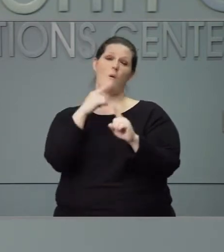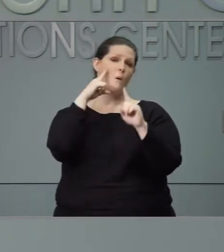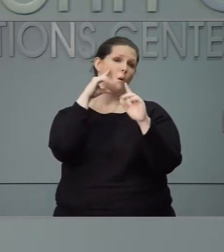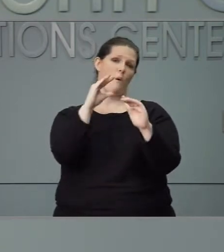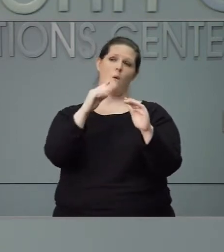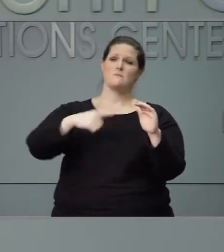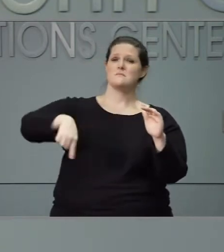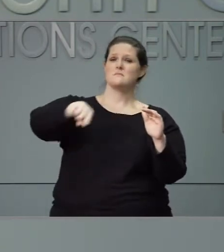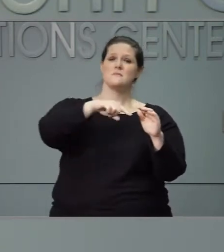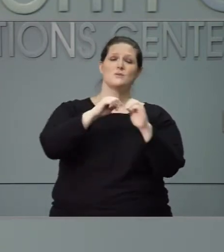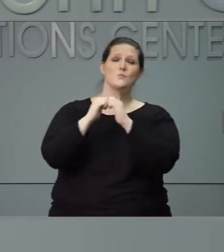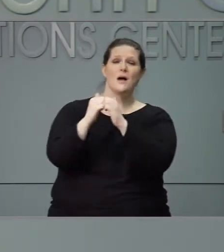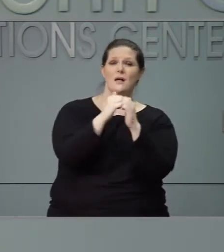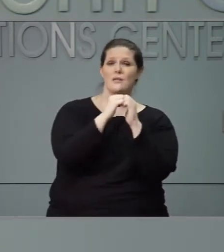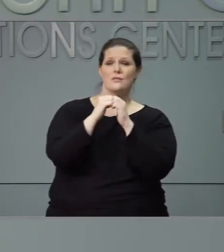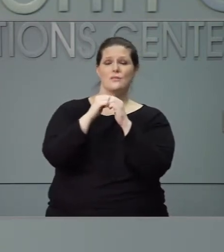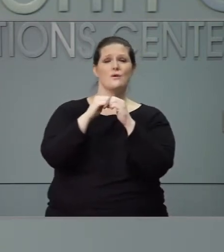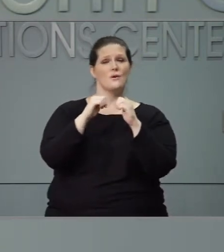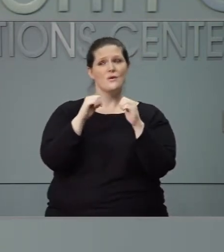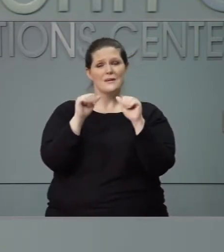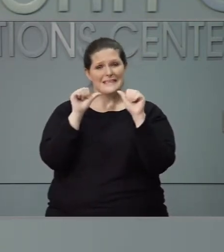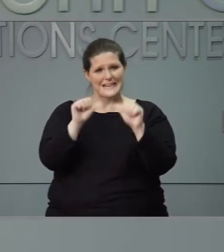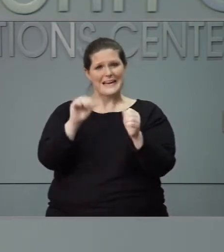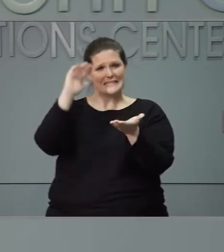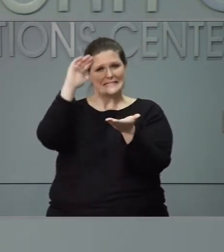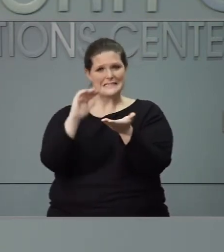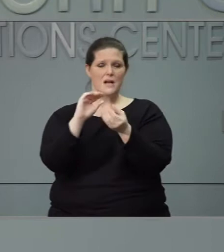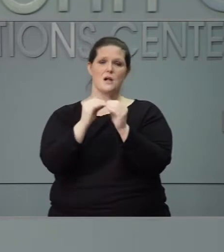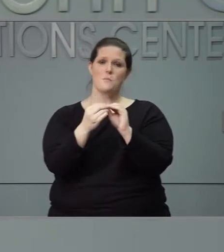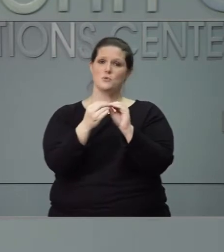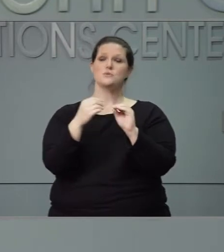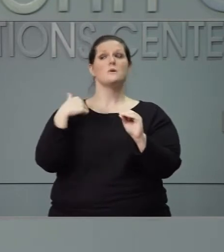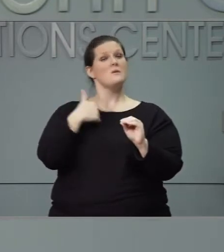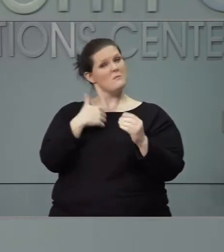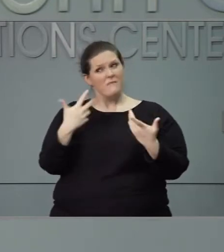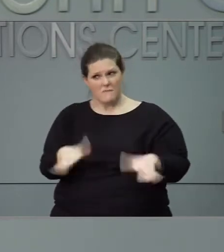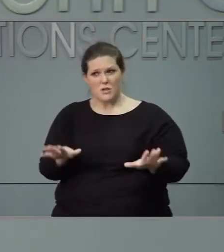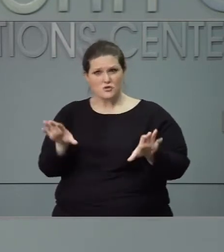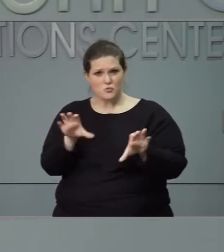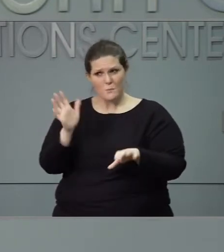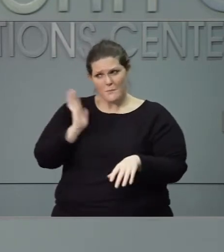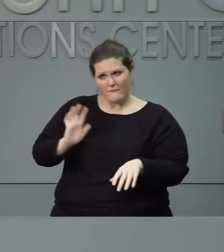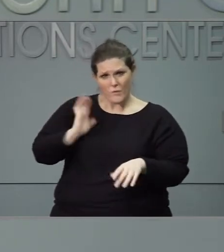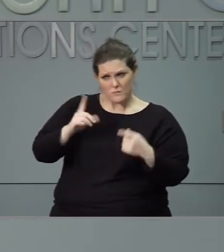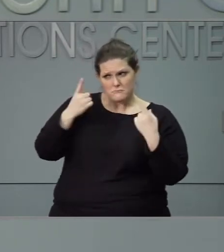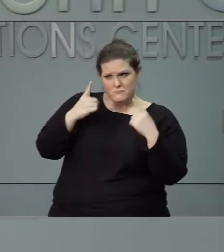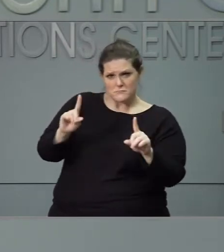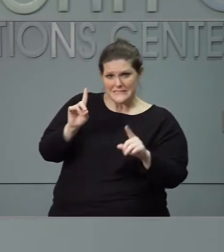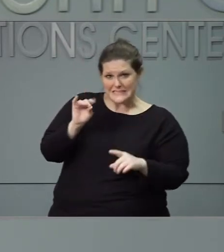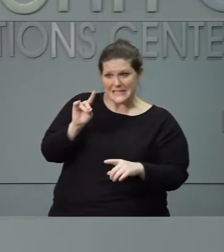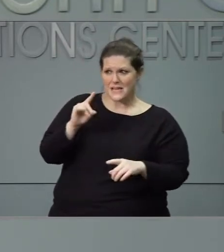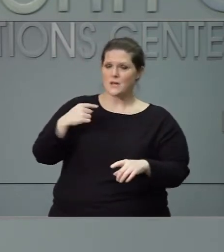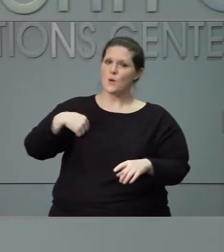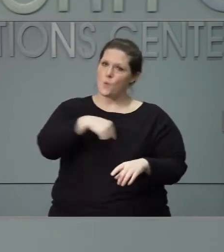IMPORTANTE. EL PRESIDENTE DE OSD DICE QUE ES LO MÁS